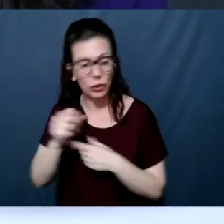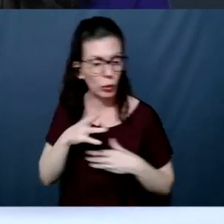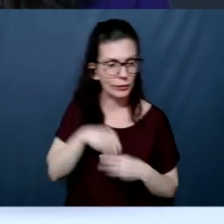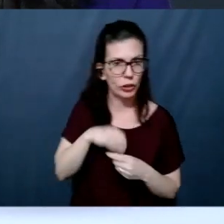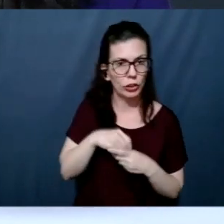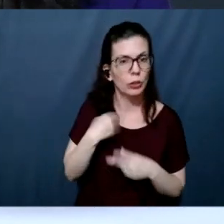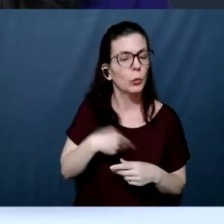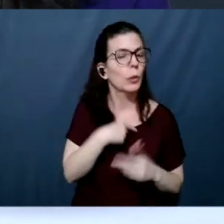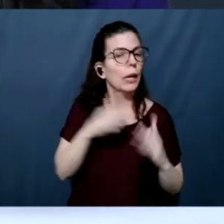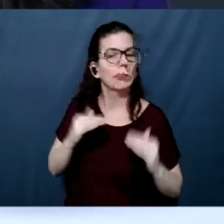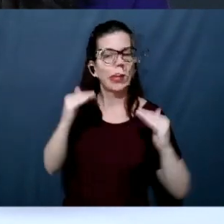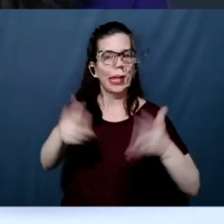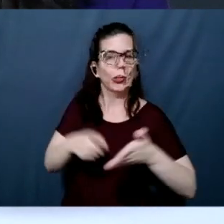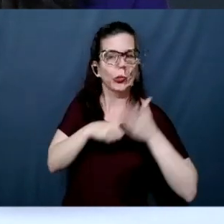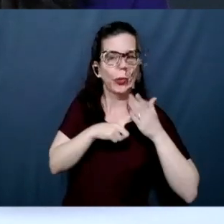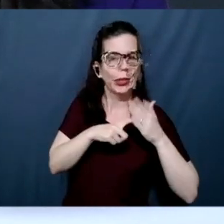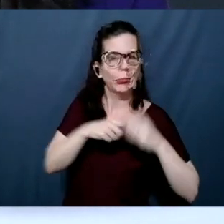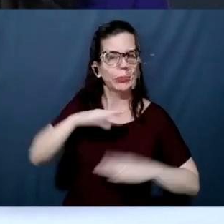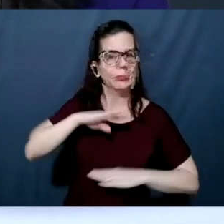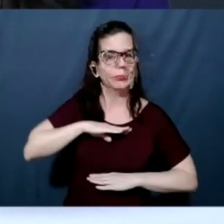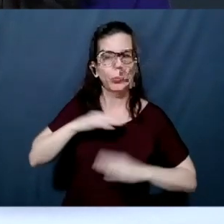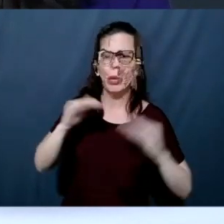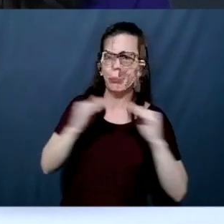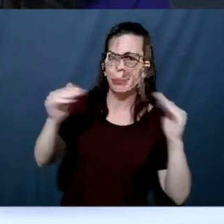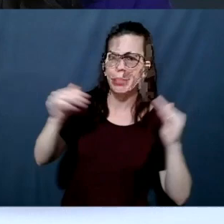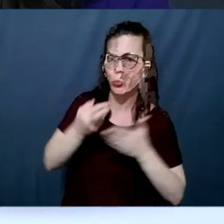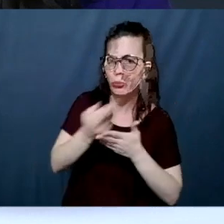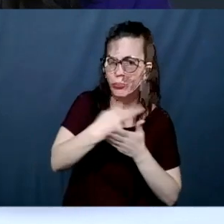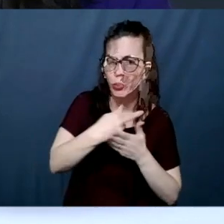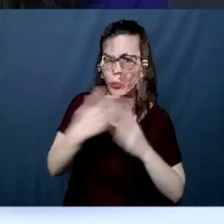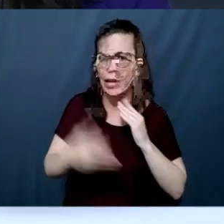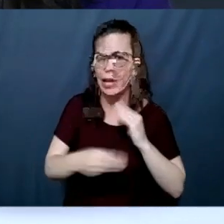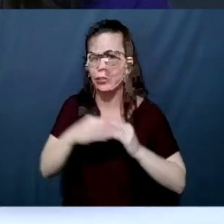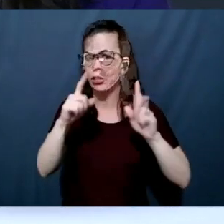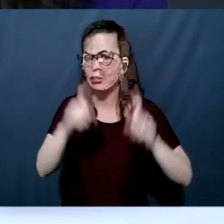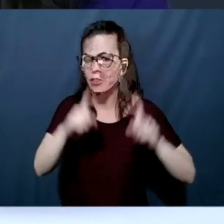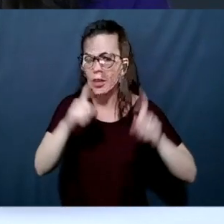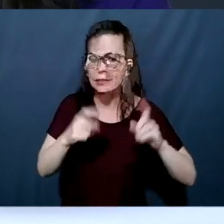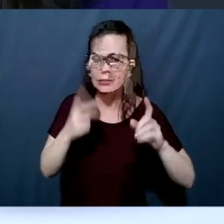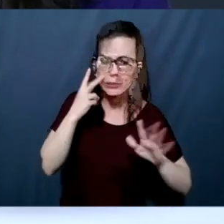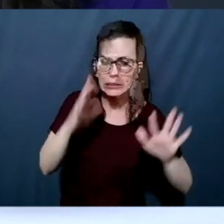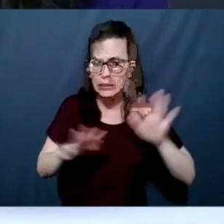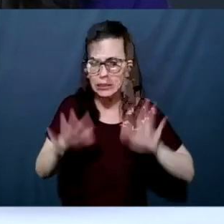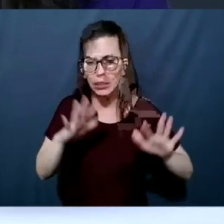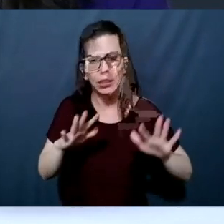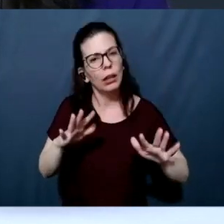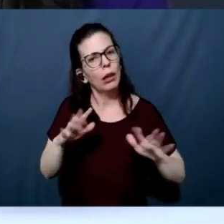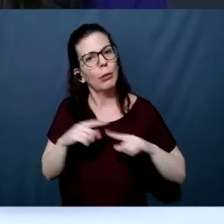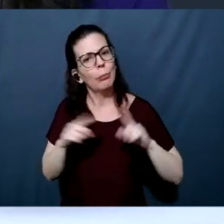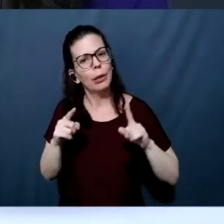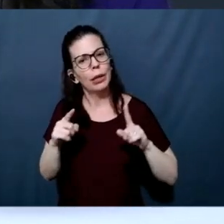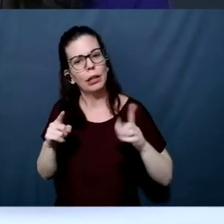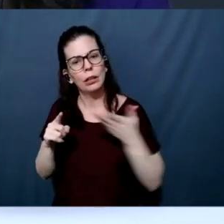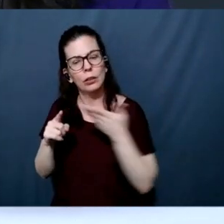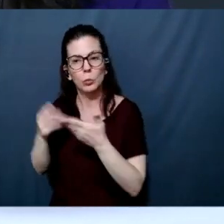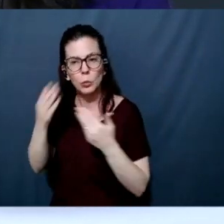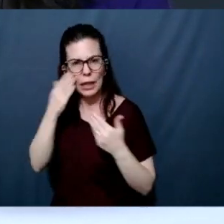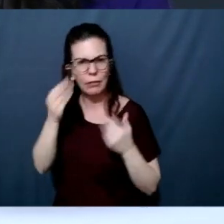at least a peer review and additional checks to check the validity, but we'd always recommend to customers. They actually test these out in development or non prod